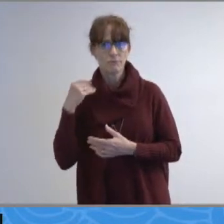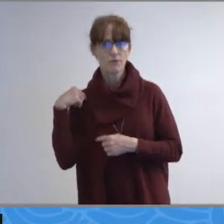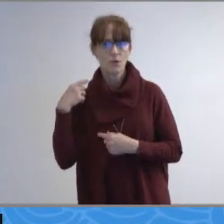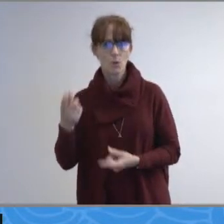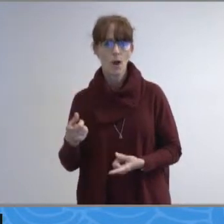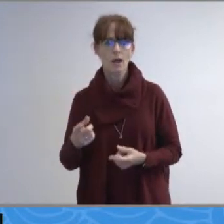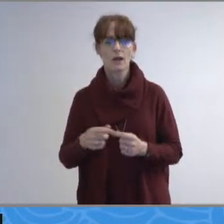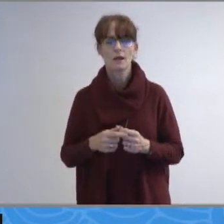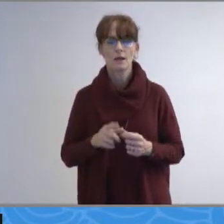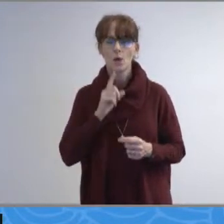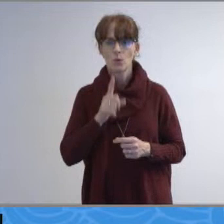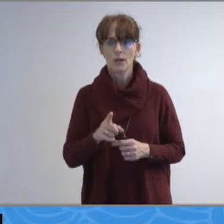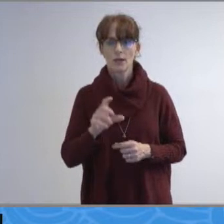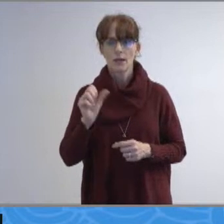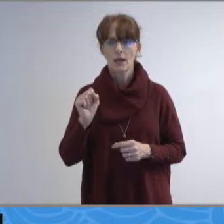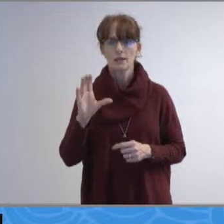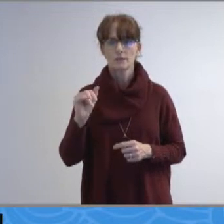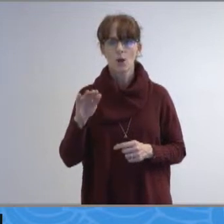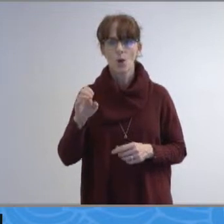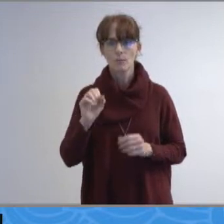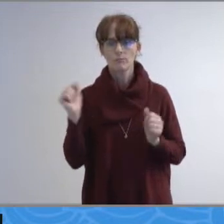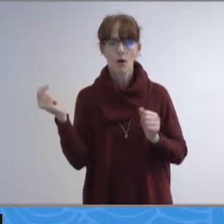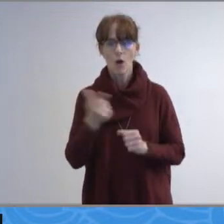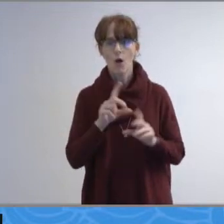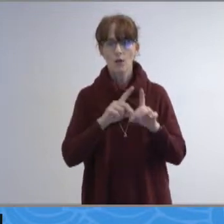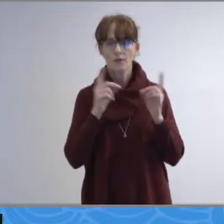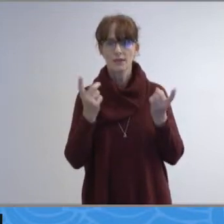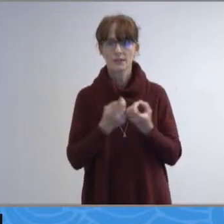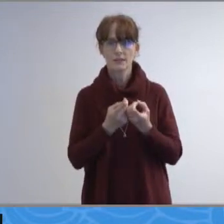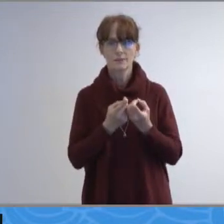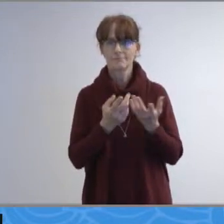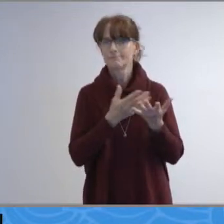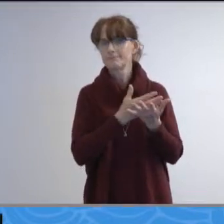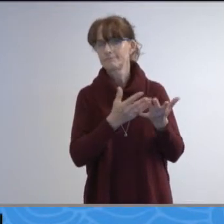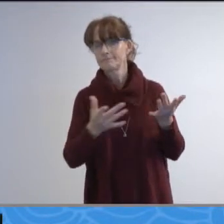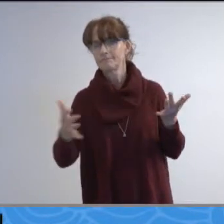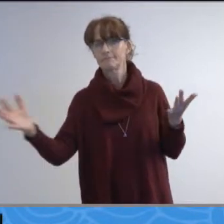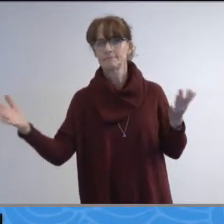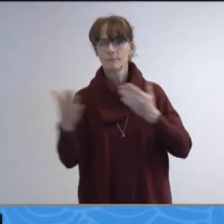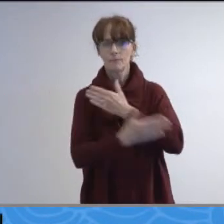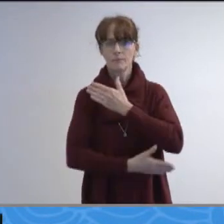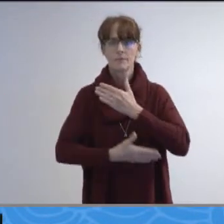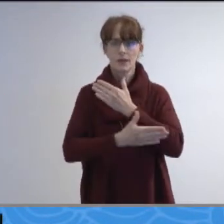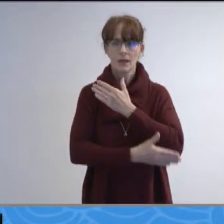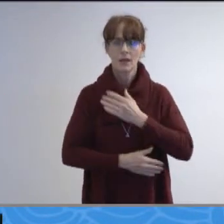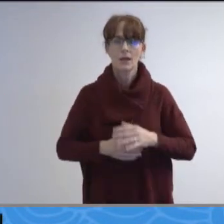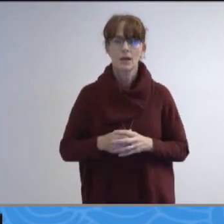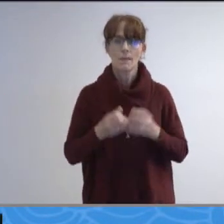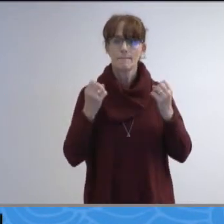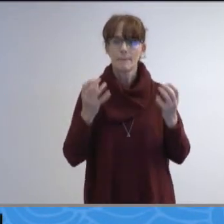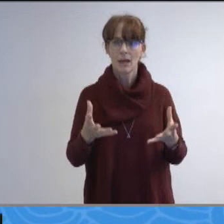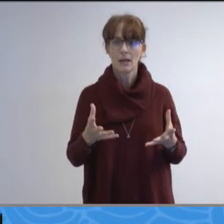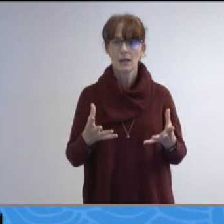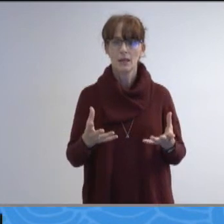And that's really the scope of all of our districts across the country. Many are coming to i-Ready